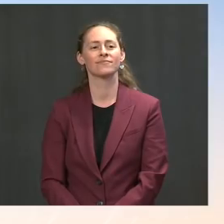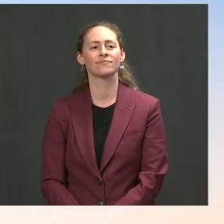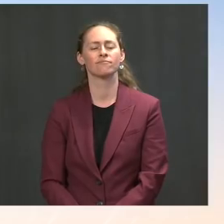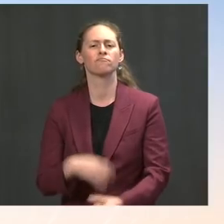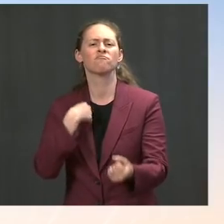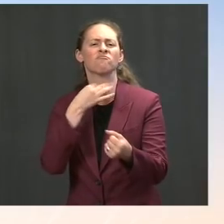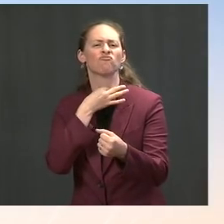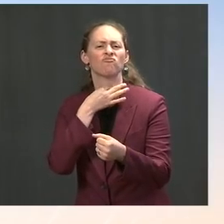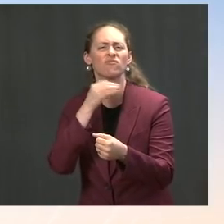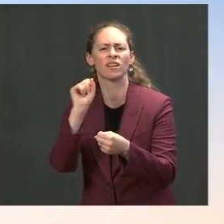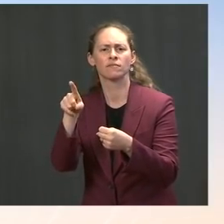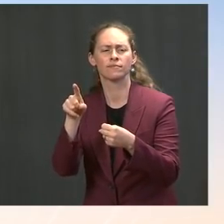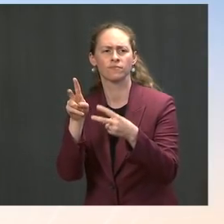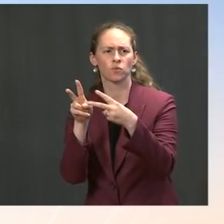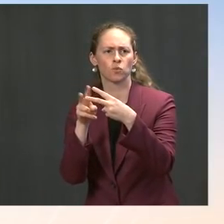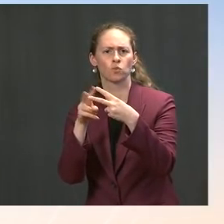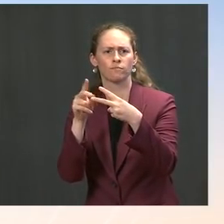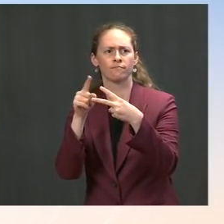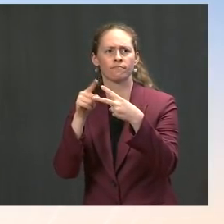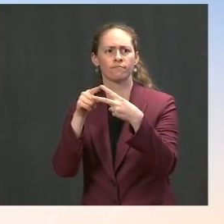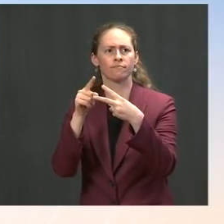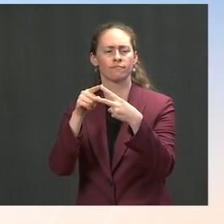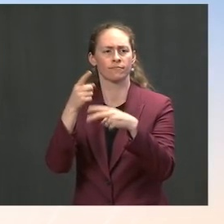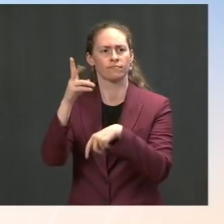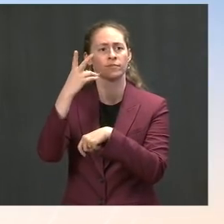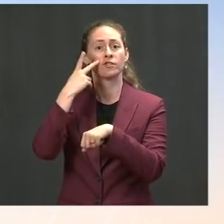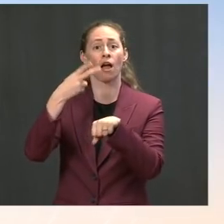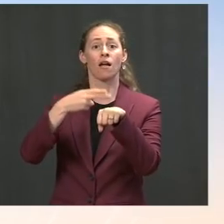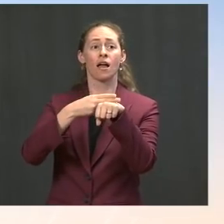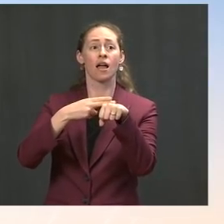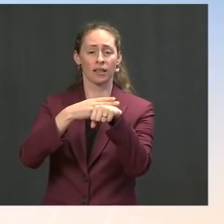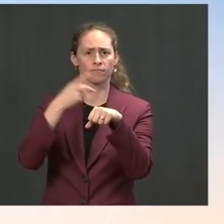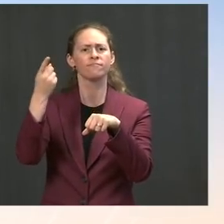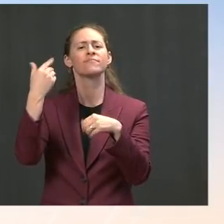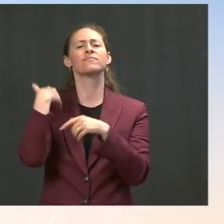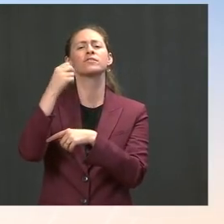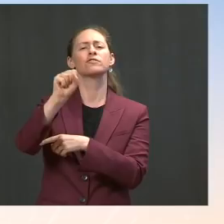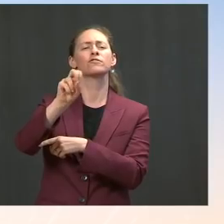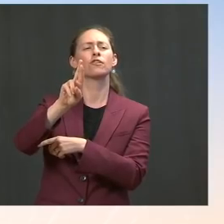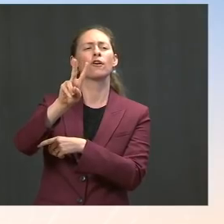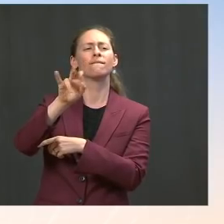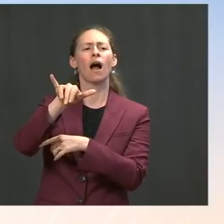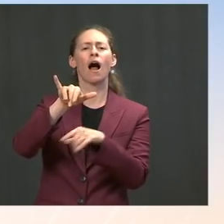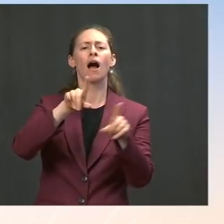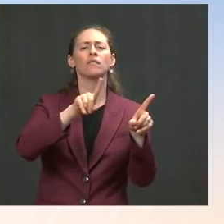found that 45 percent of the unvaccinated say they would definitely not get vaccinated.